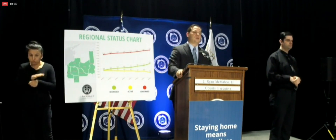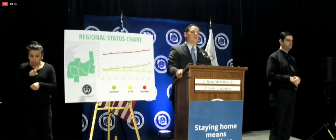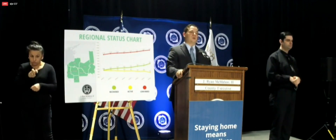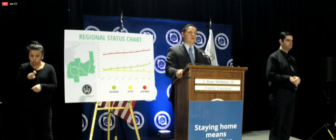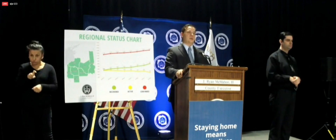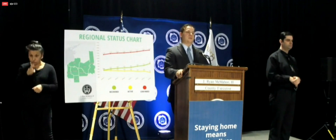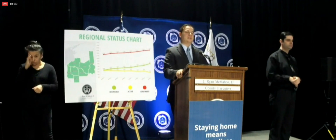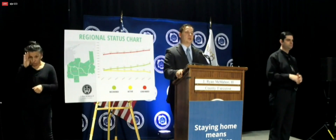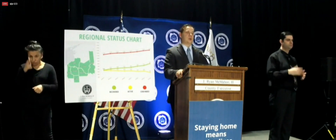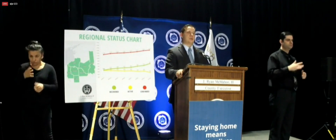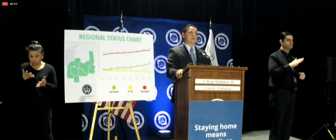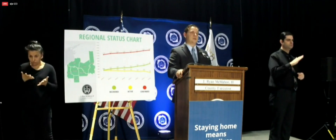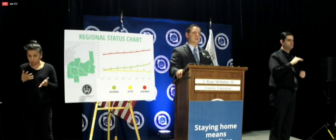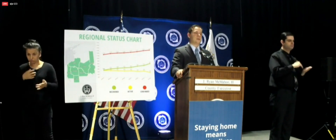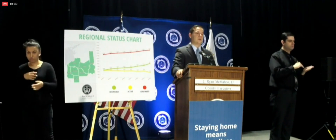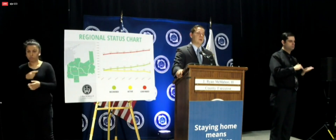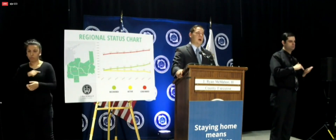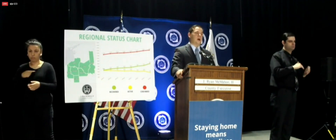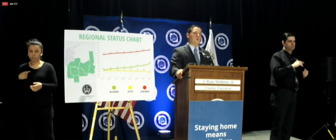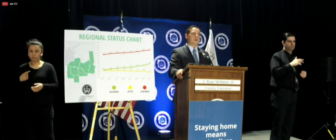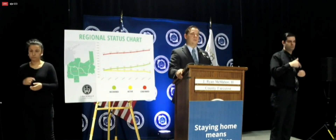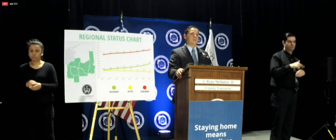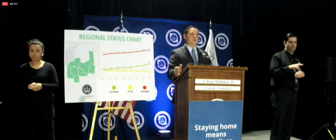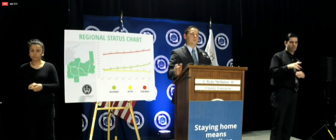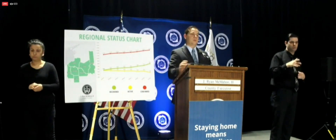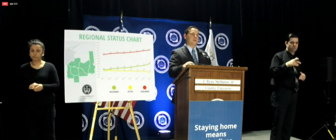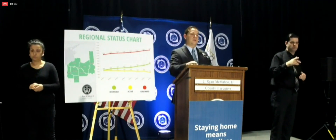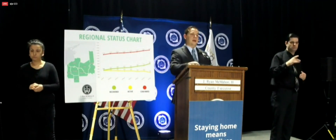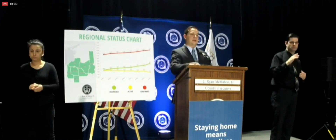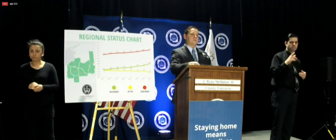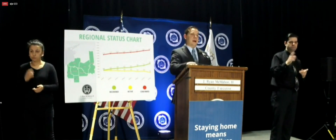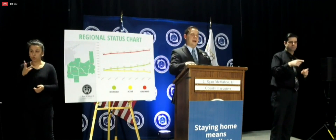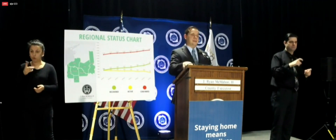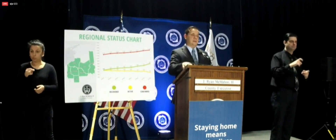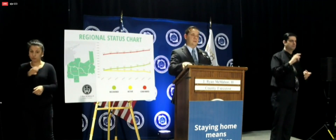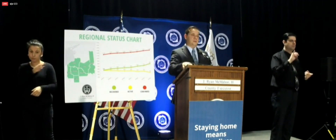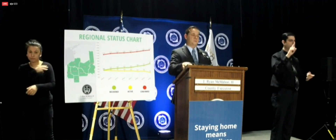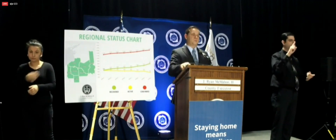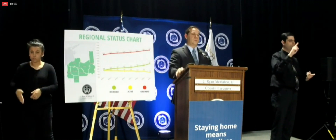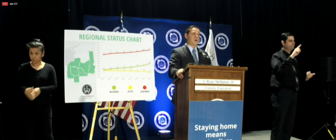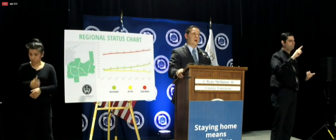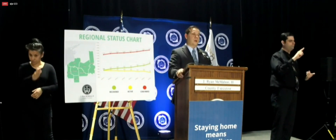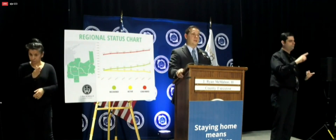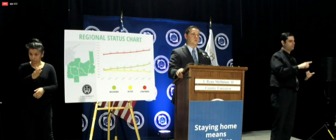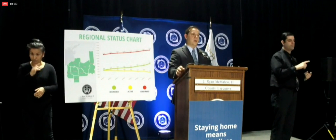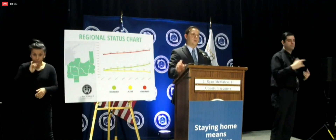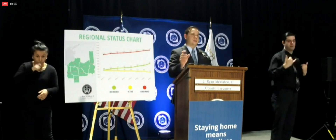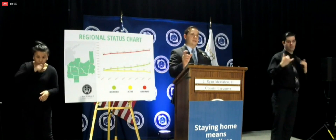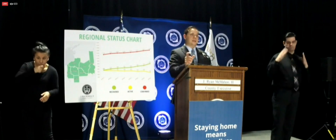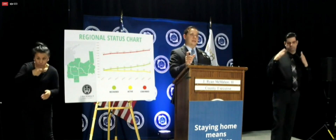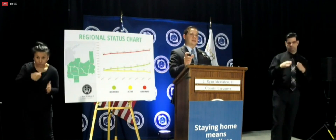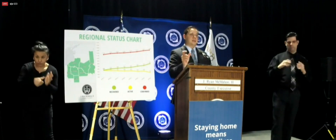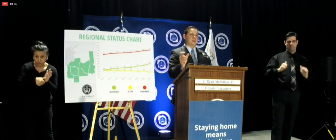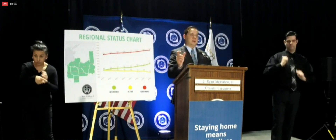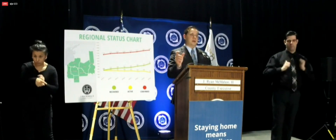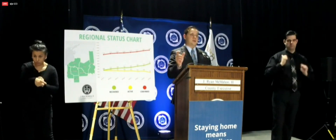BEING REFERRED BY A DOCTOR, OR THROUGH THE TRIAGE CENTER, THOSE NUMBERS HAVE DECREASED.